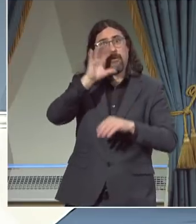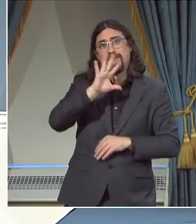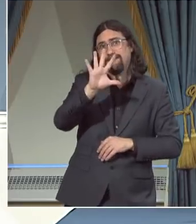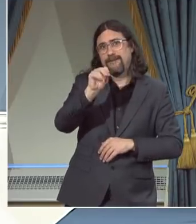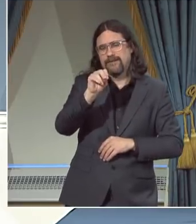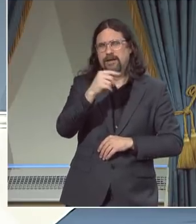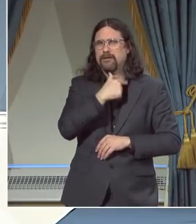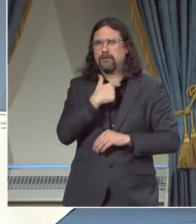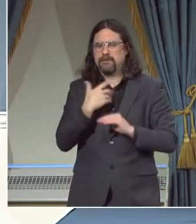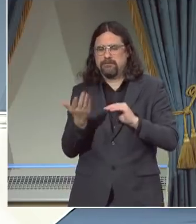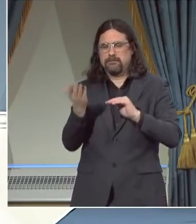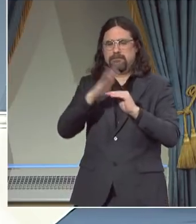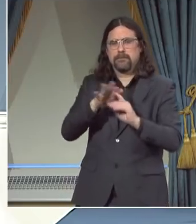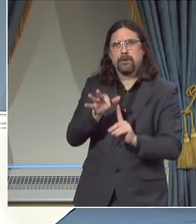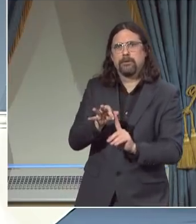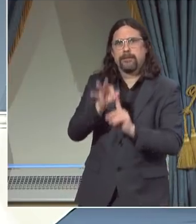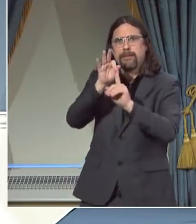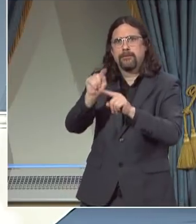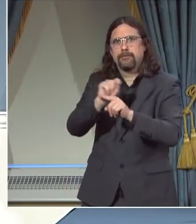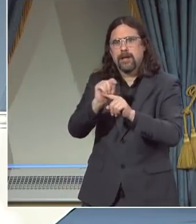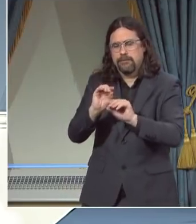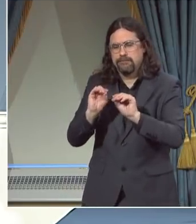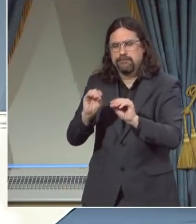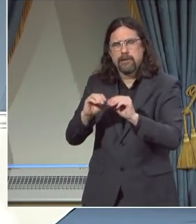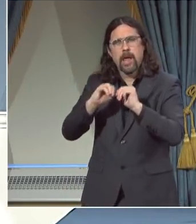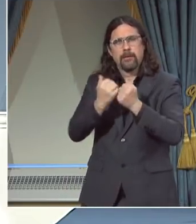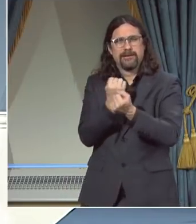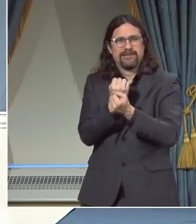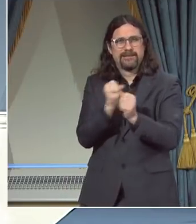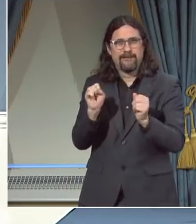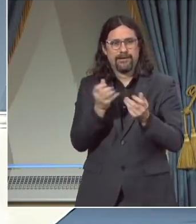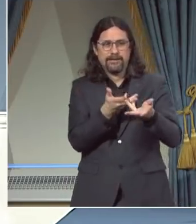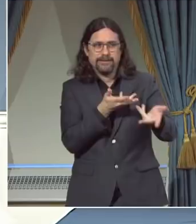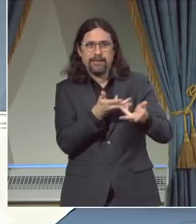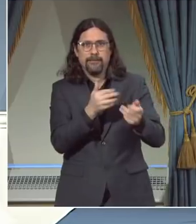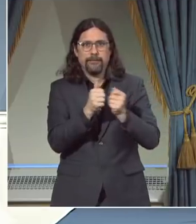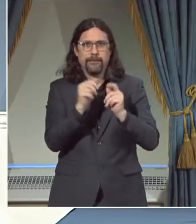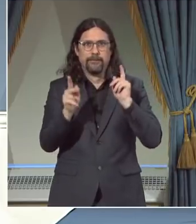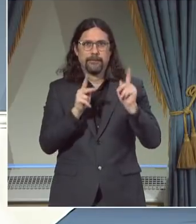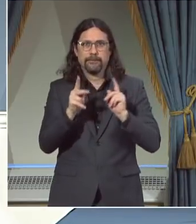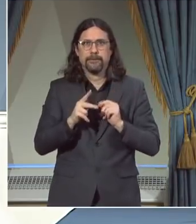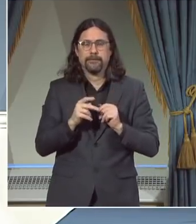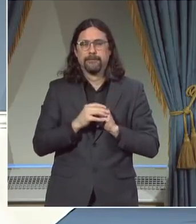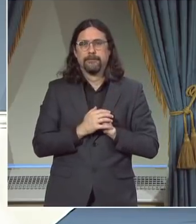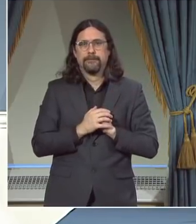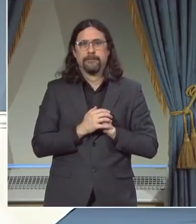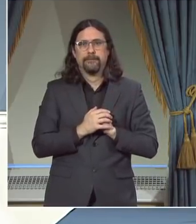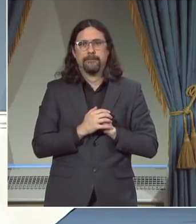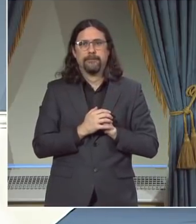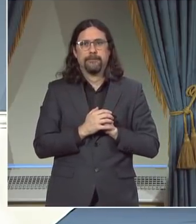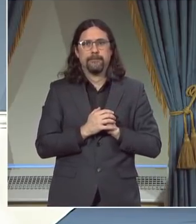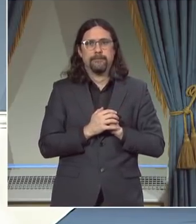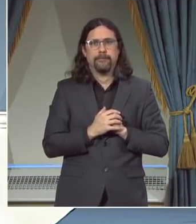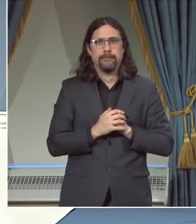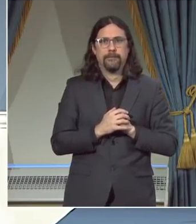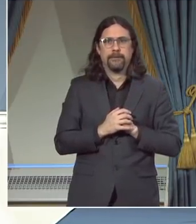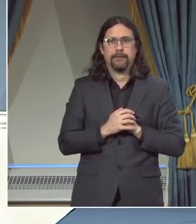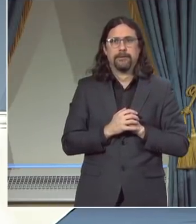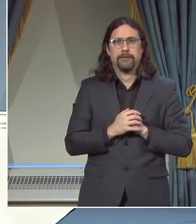I THINK WE'VE BEEN CONSISTENT IN THAT. WE'RE CONTINUING TO LOOK OUT FOR THE SAFETY OF OUR EMPLOYEES. WE DID PUT A